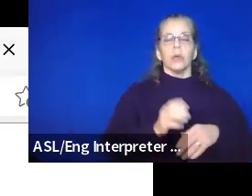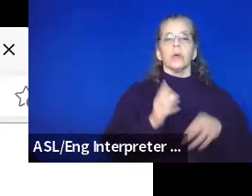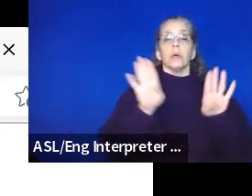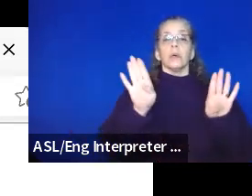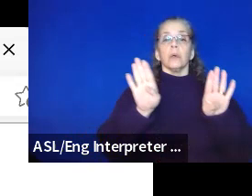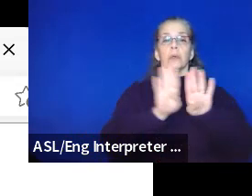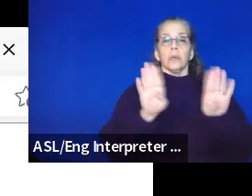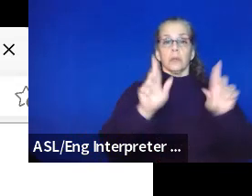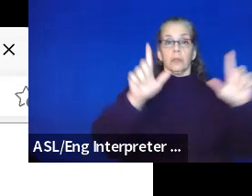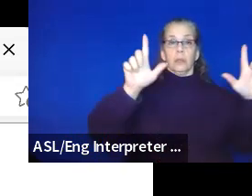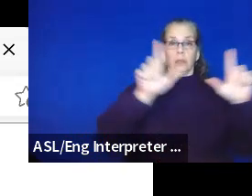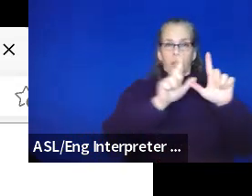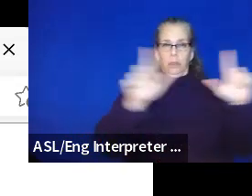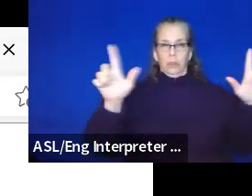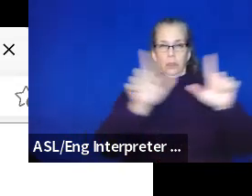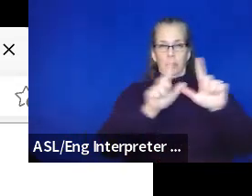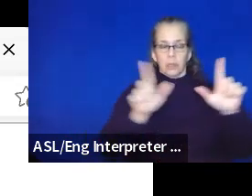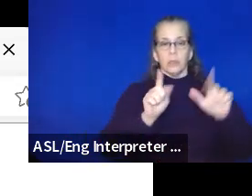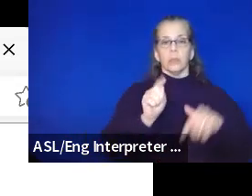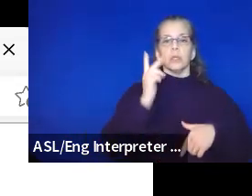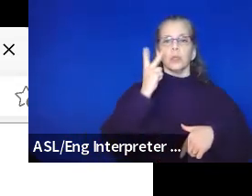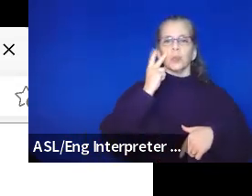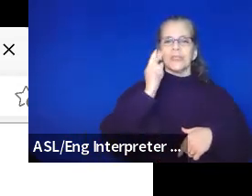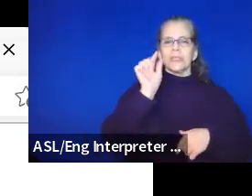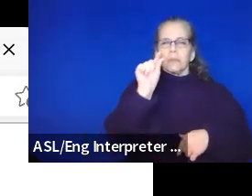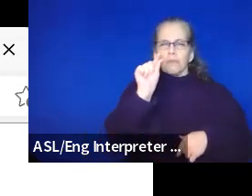the gray bar to adjust your adjust to your desired size.